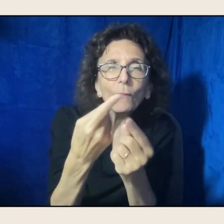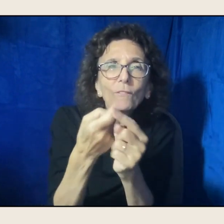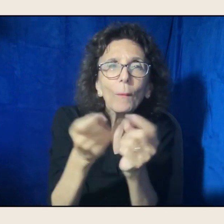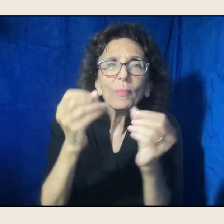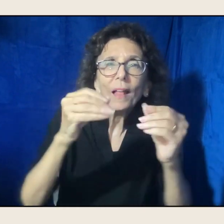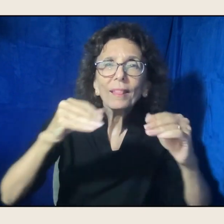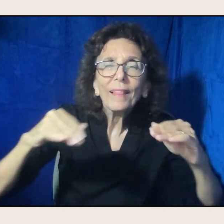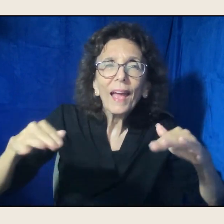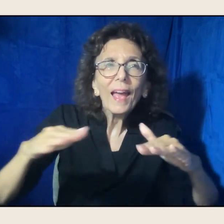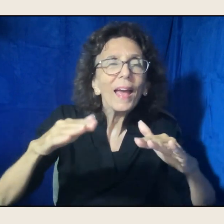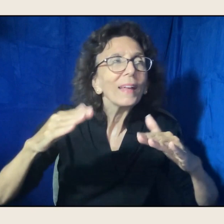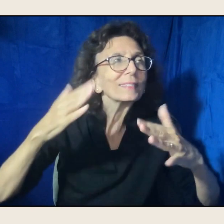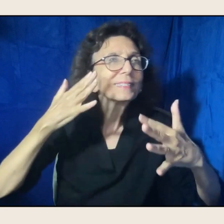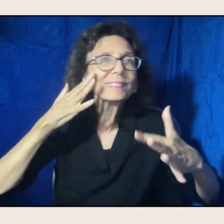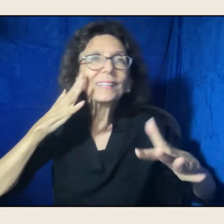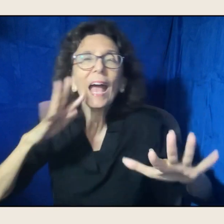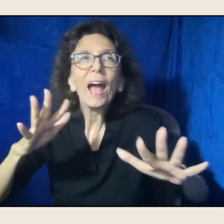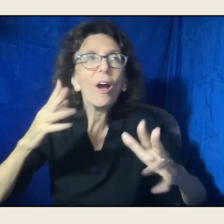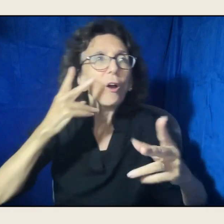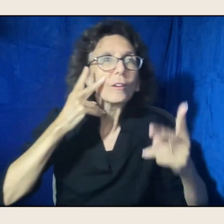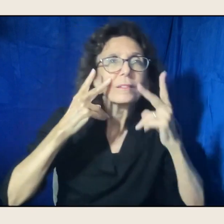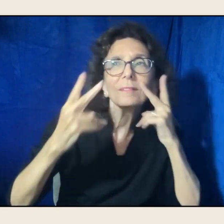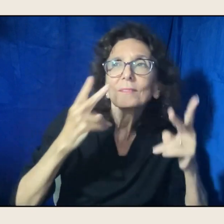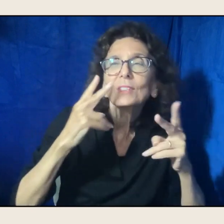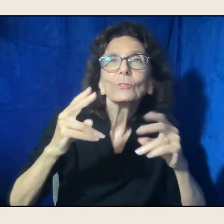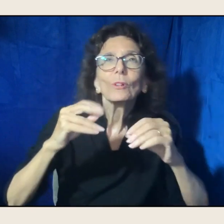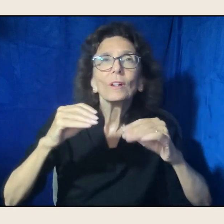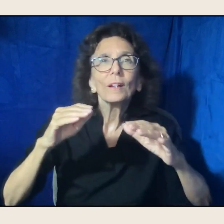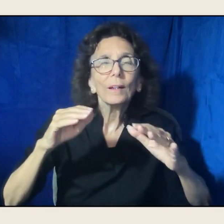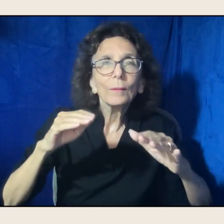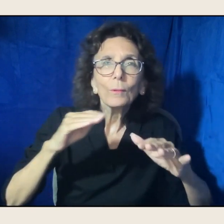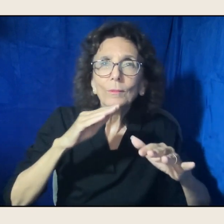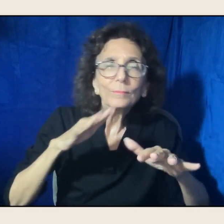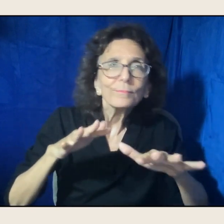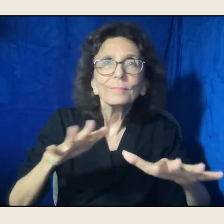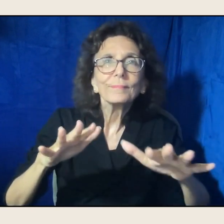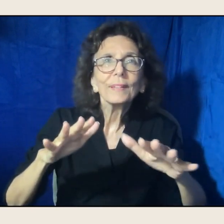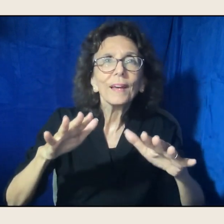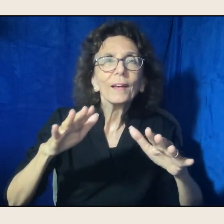in those places and moments where I wouldn't be able to, I mean, I'm not a writer,